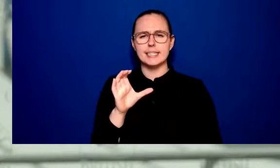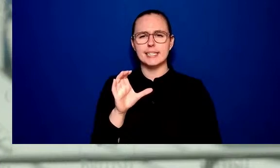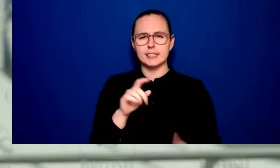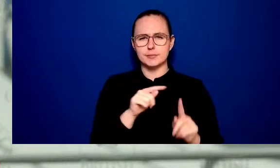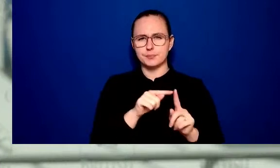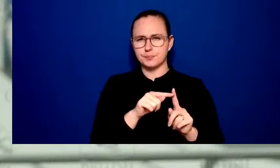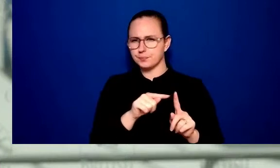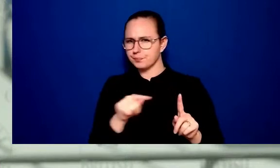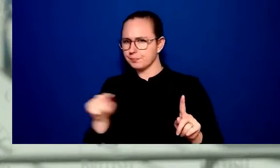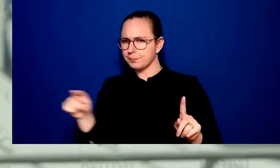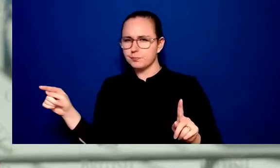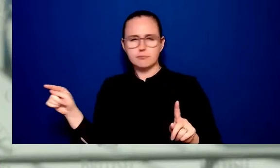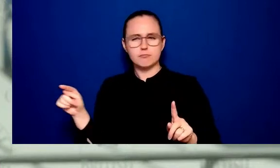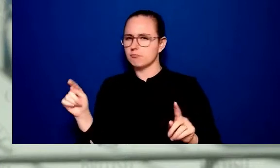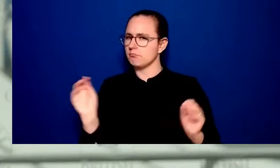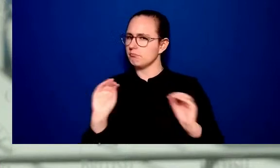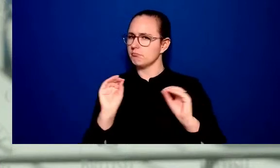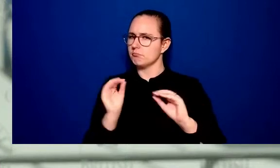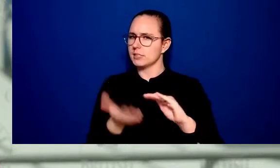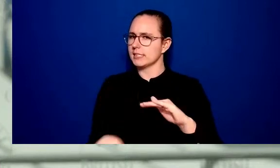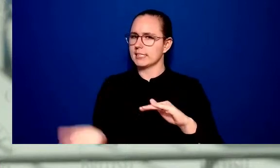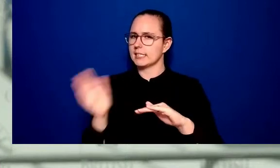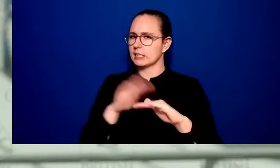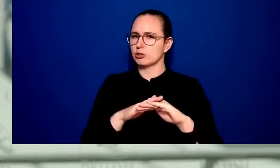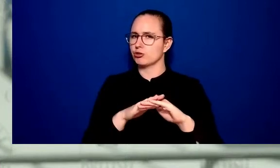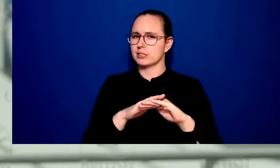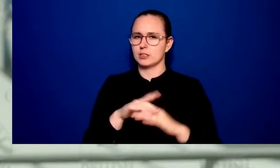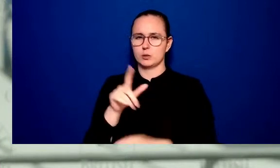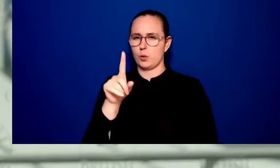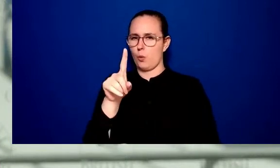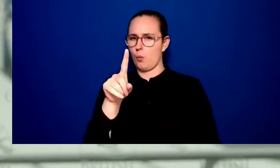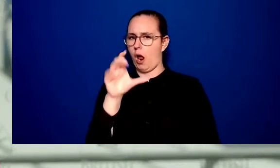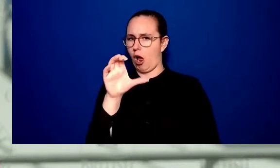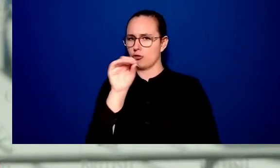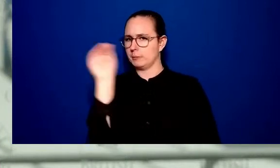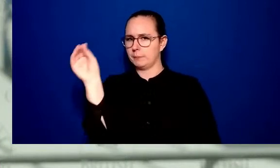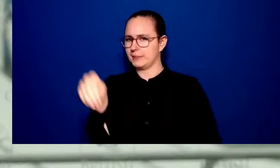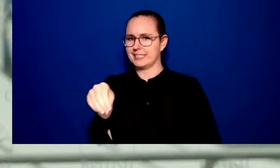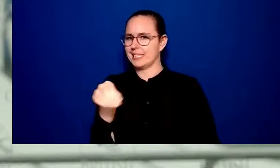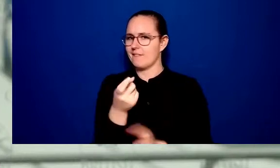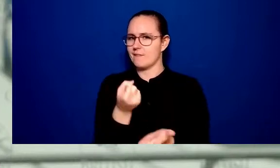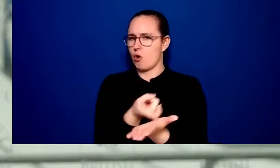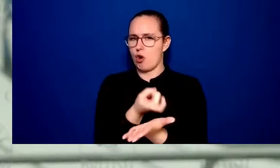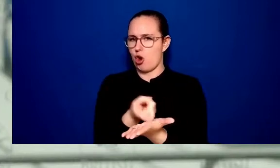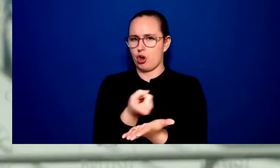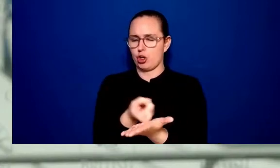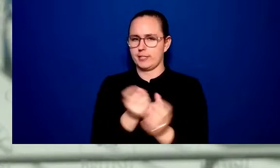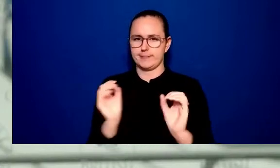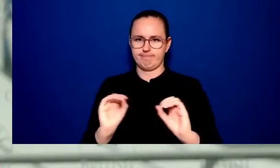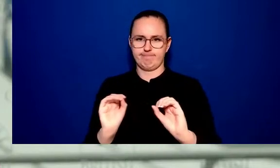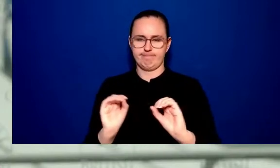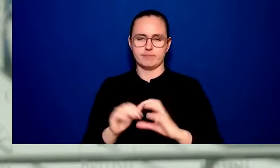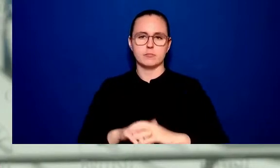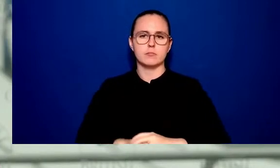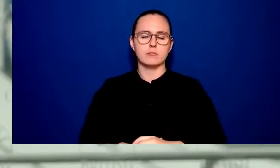increased the capacity 200% in cities where there are NHL team, so what's BC doing about